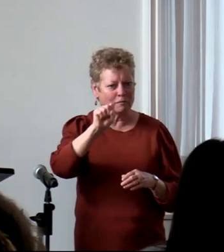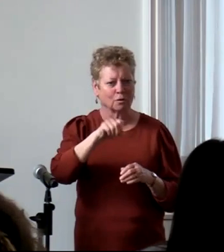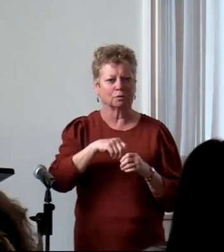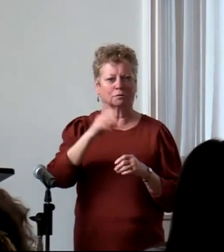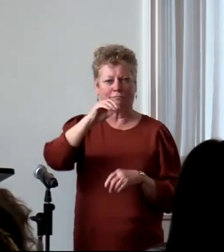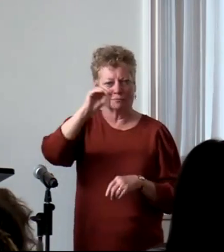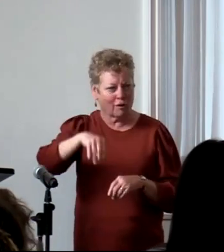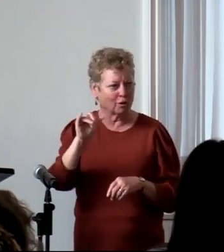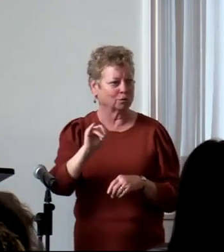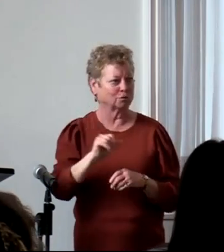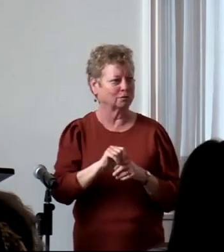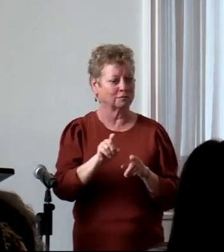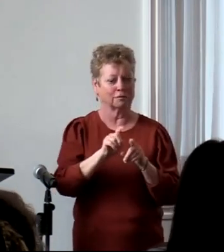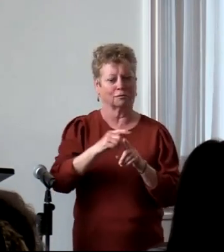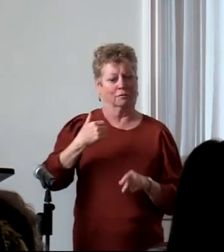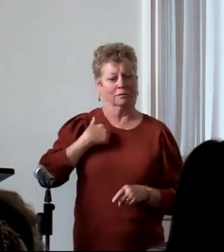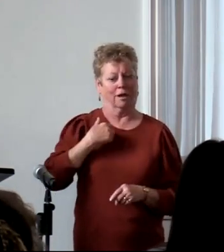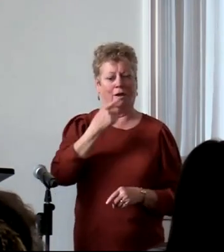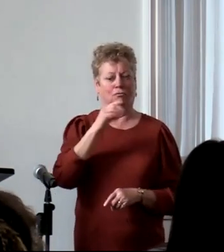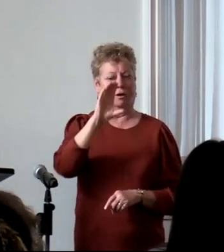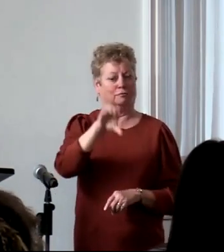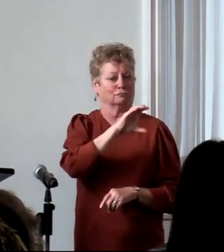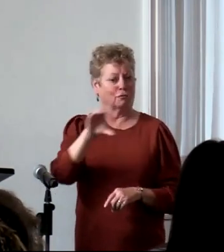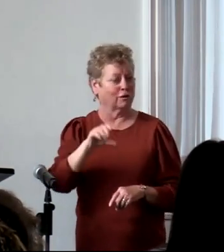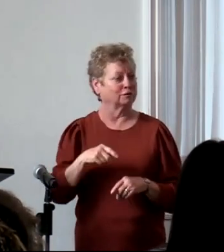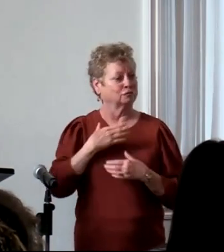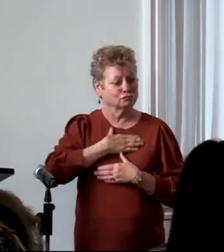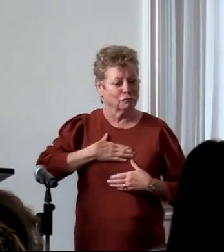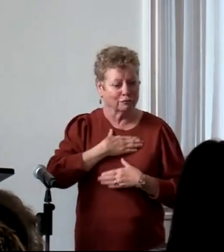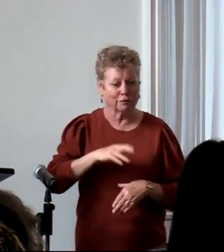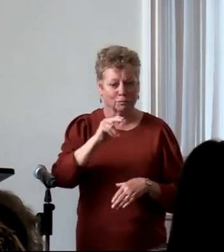including the Canadian Red Cross and Recreation Nova Scotia